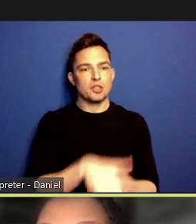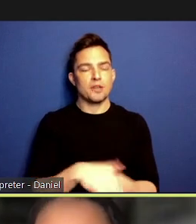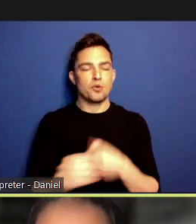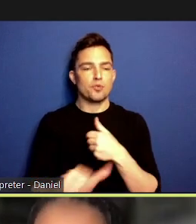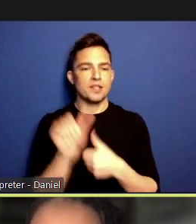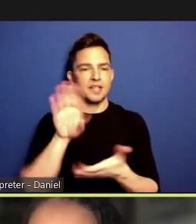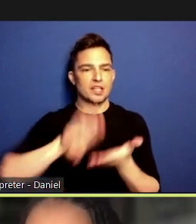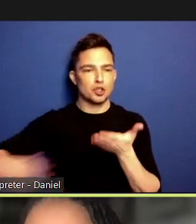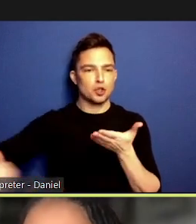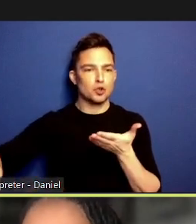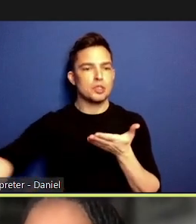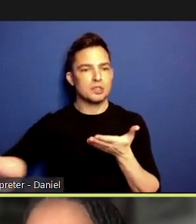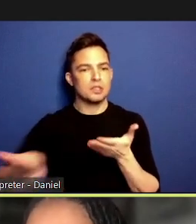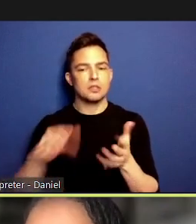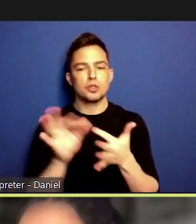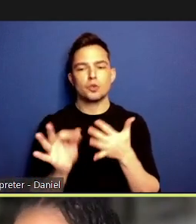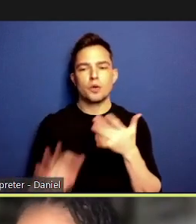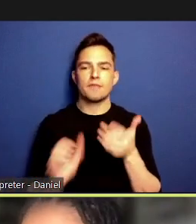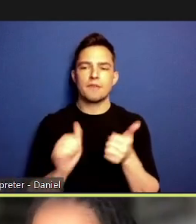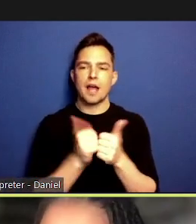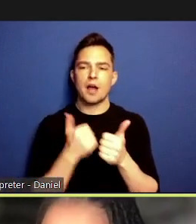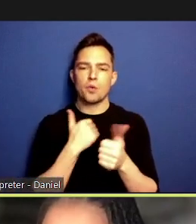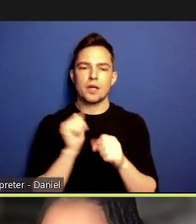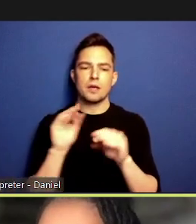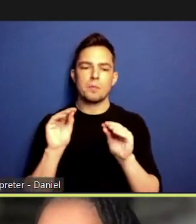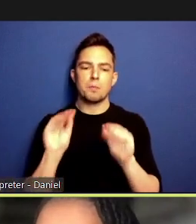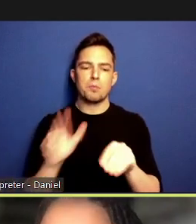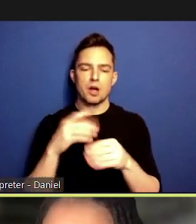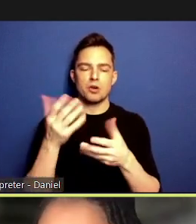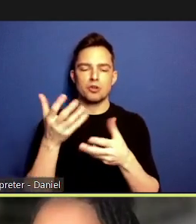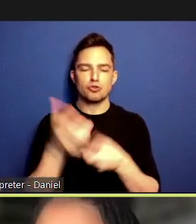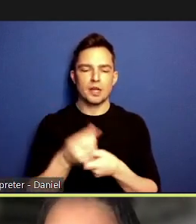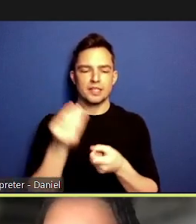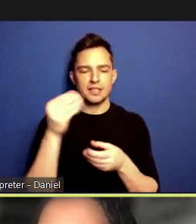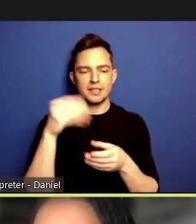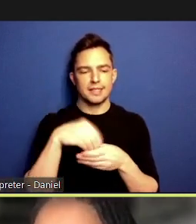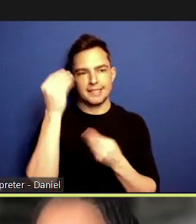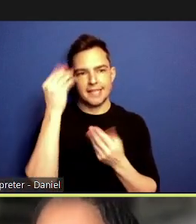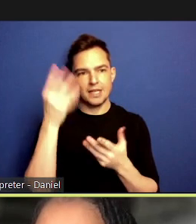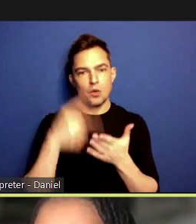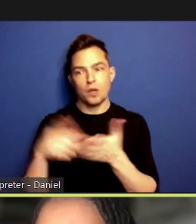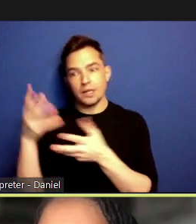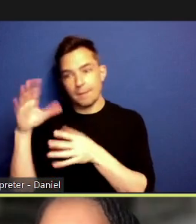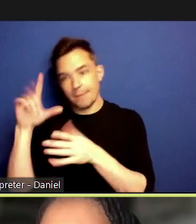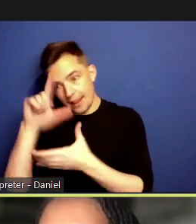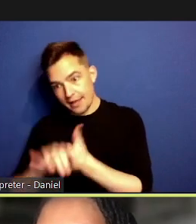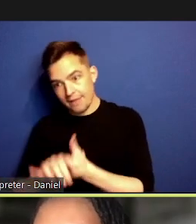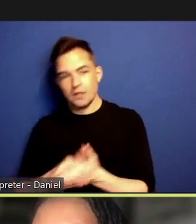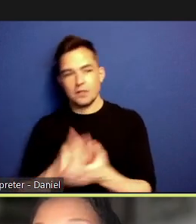choices about how we put our trust in data, what to believe, why something is true are